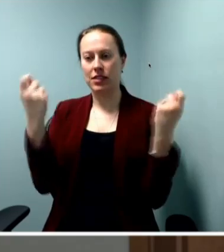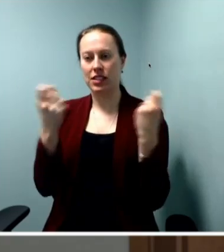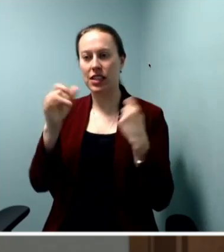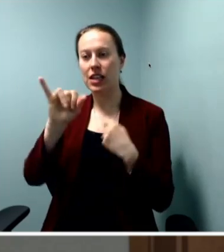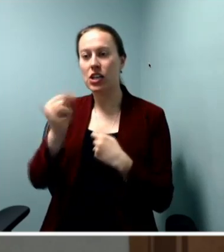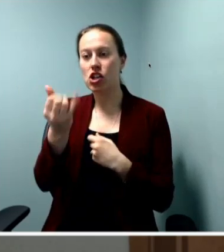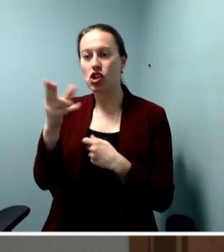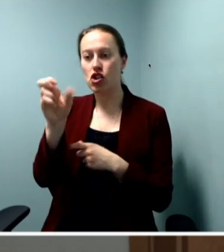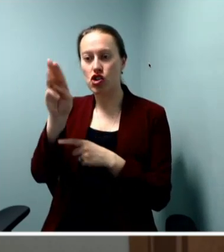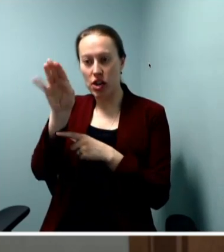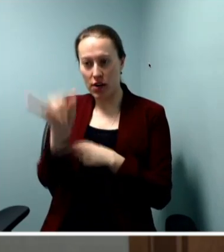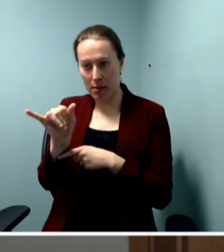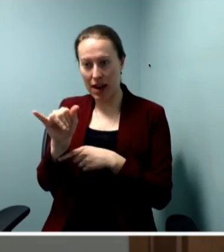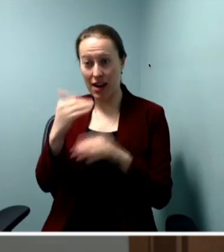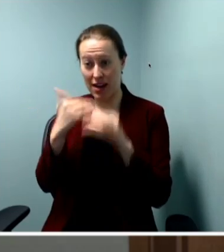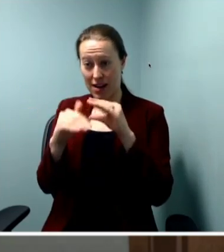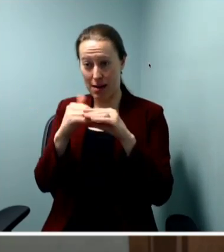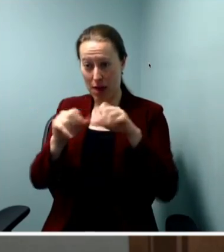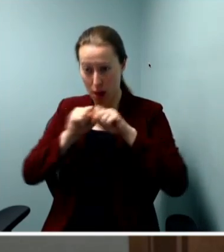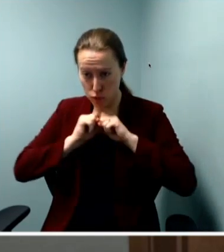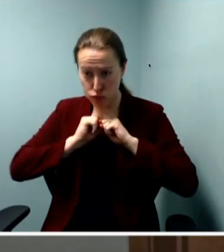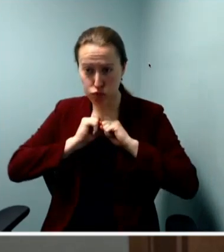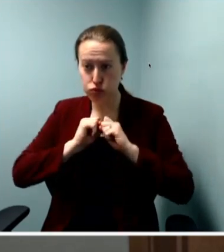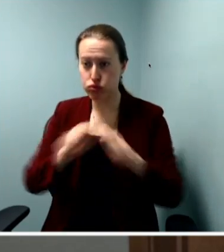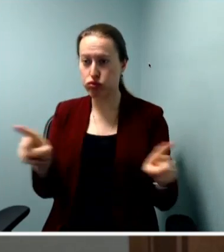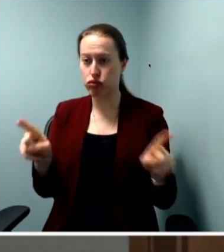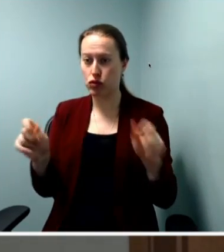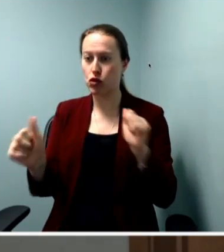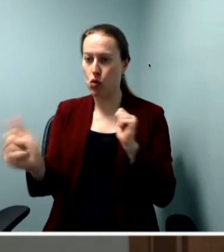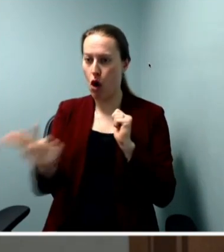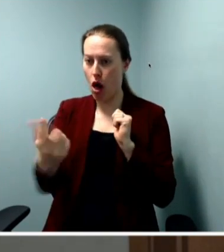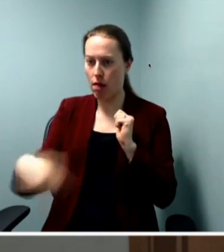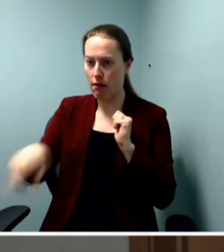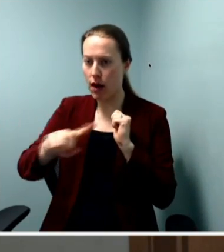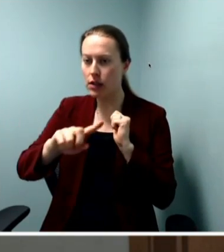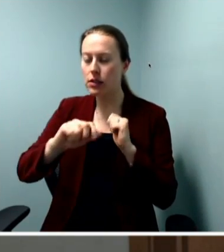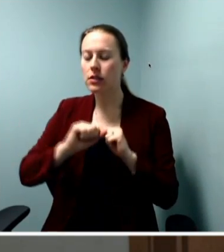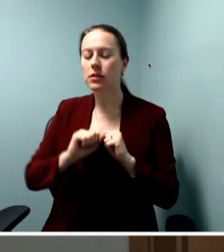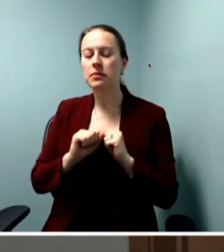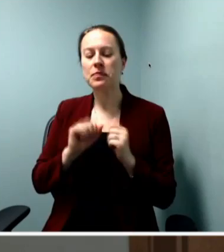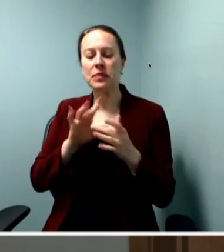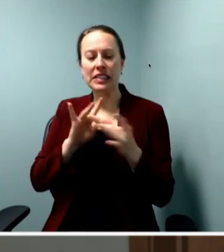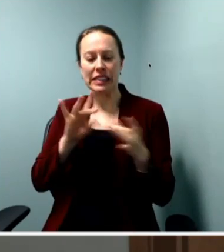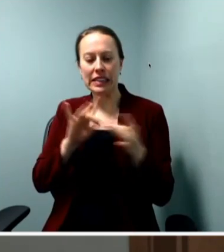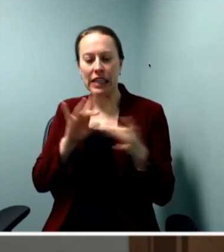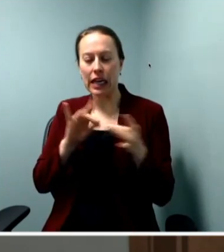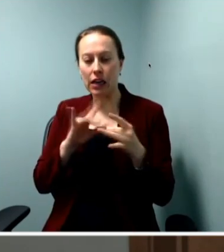out to all of us saying, "What are we going to call this thing?"